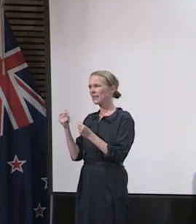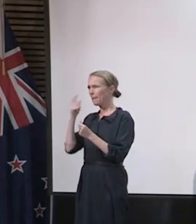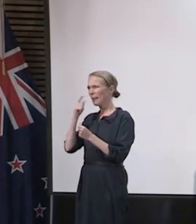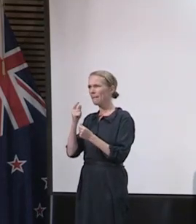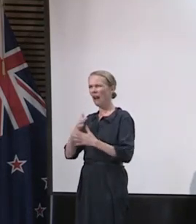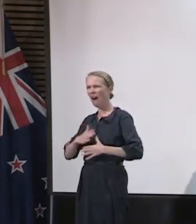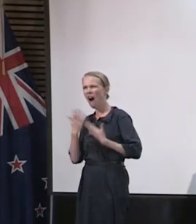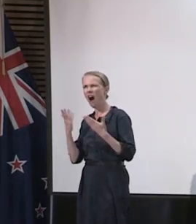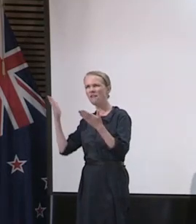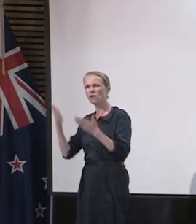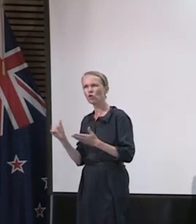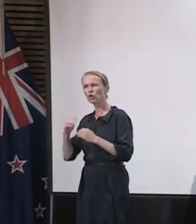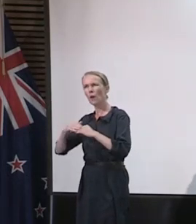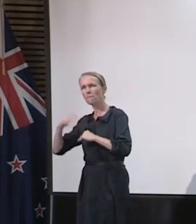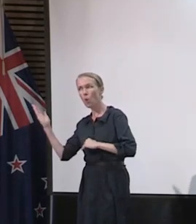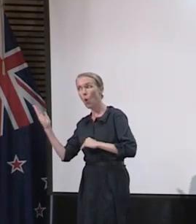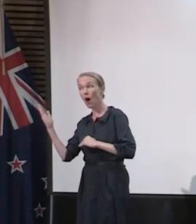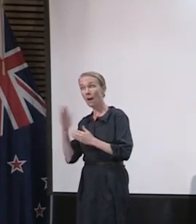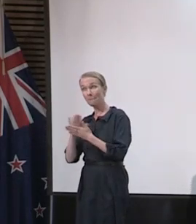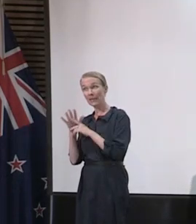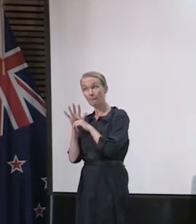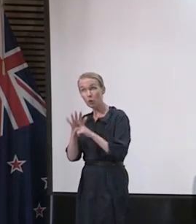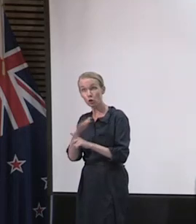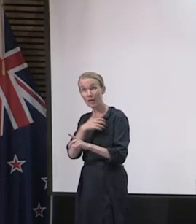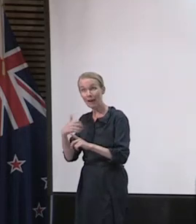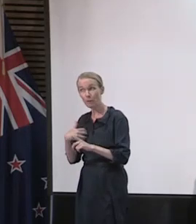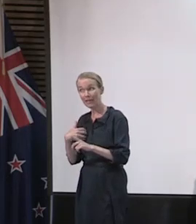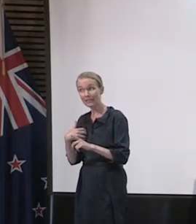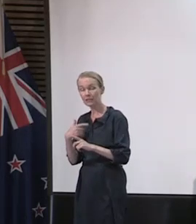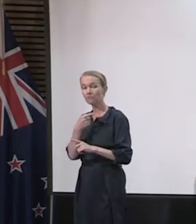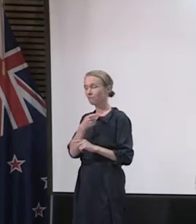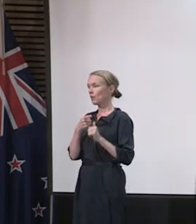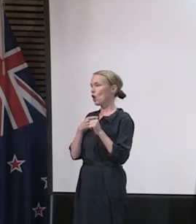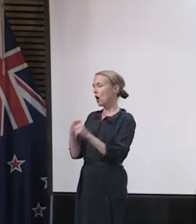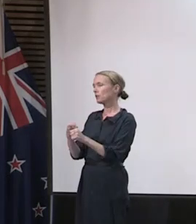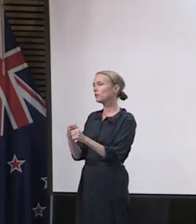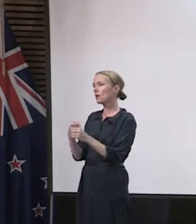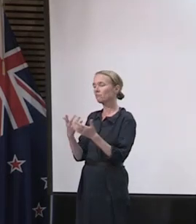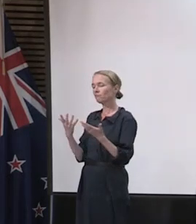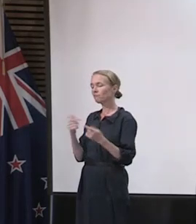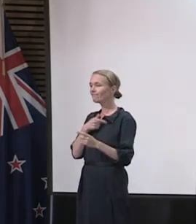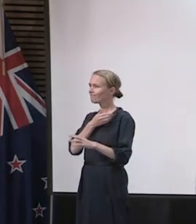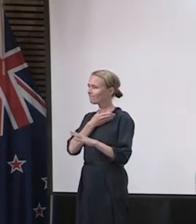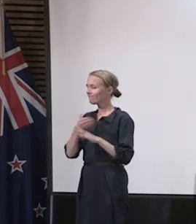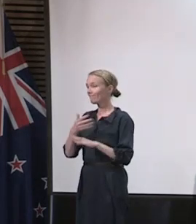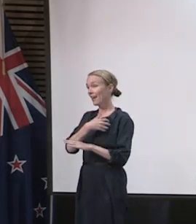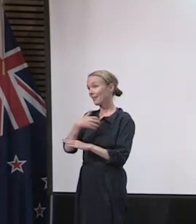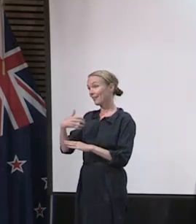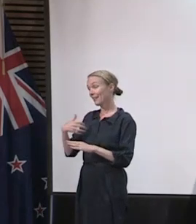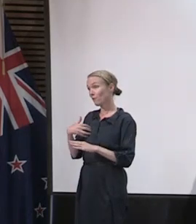iwi and the public pressure had, though, on your decision? We have said - this has been the case